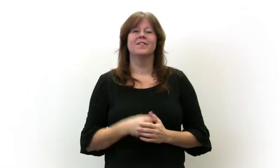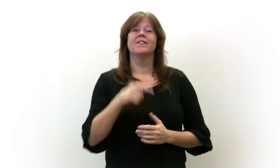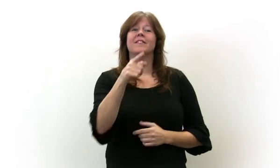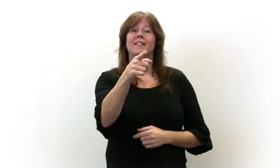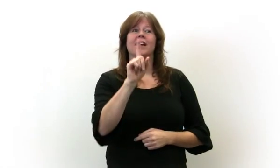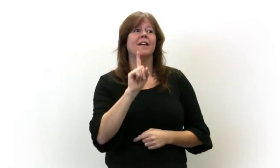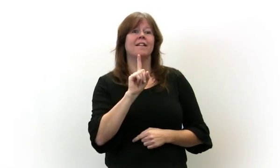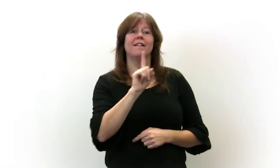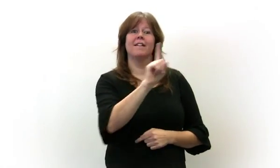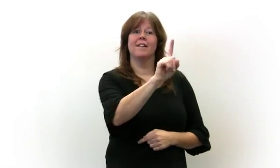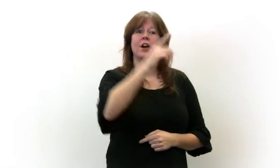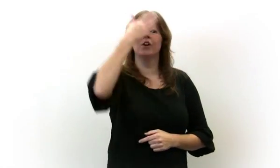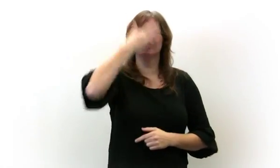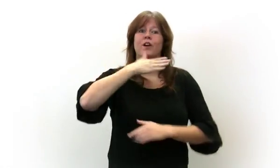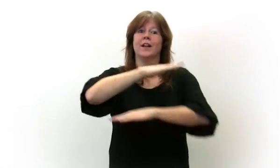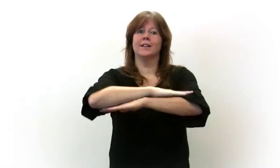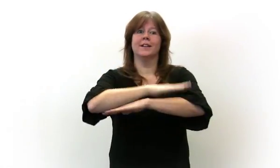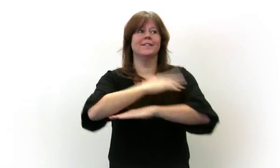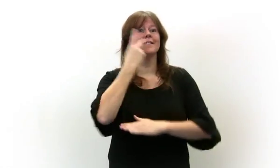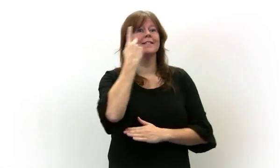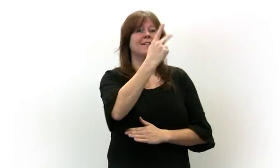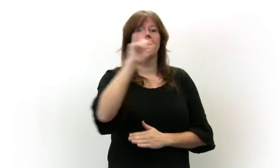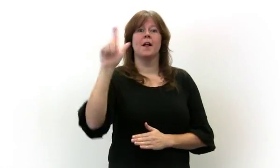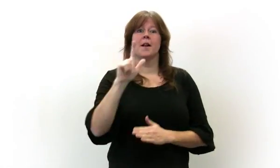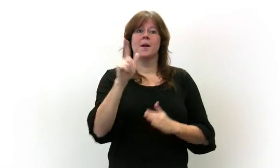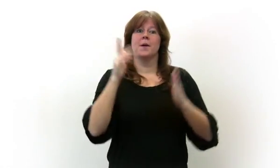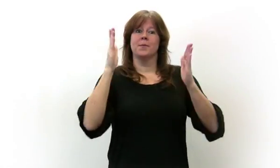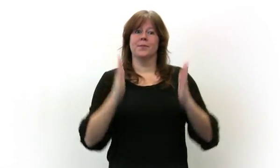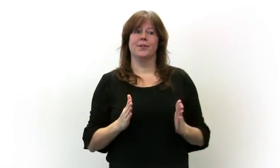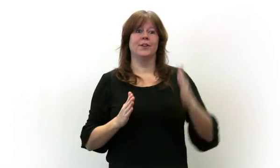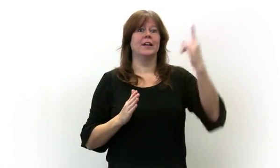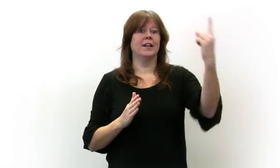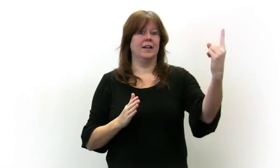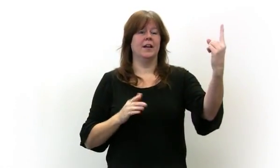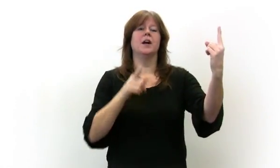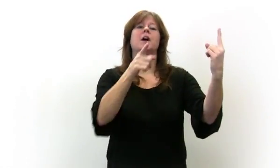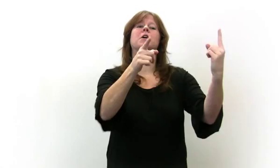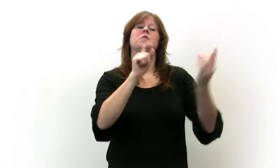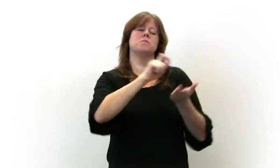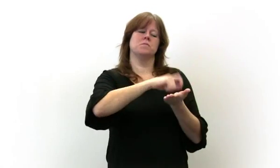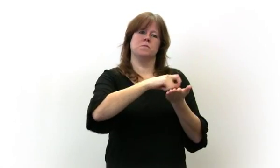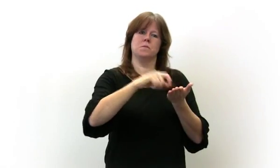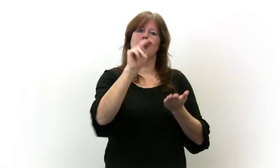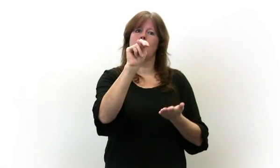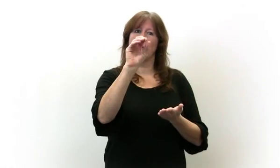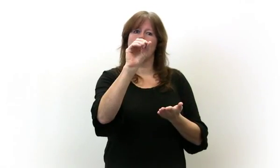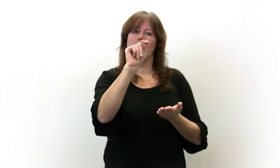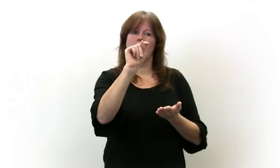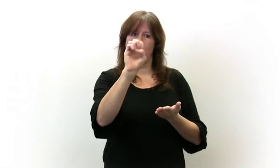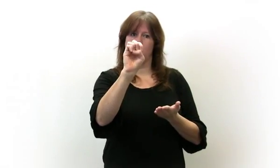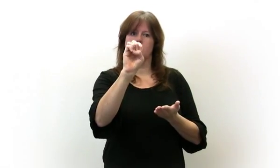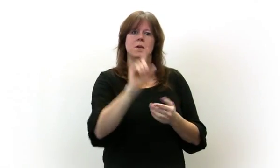Go to the front desk. Write a note